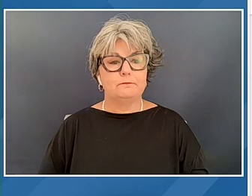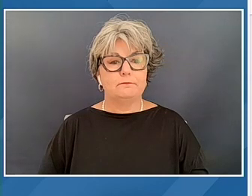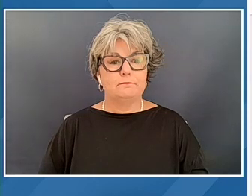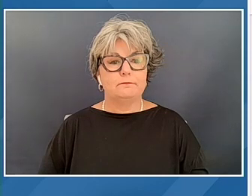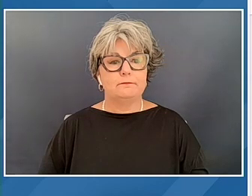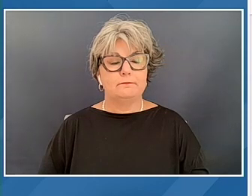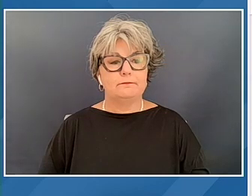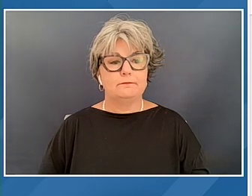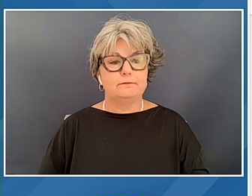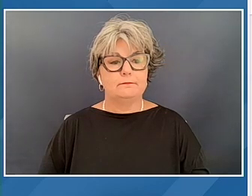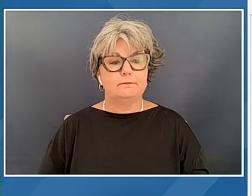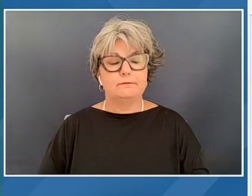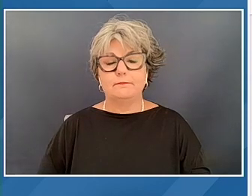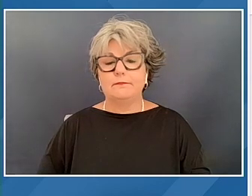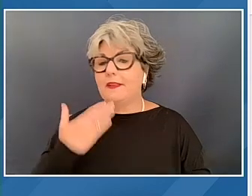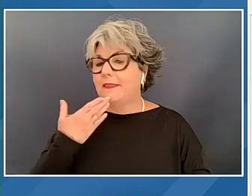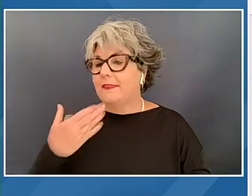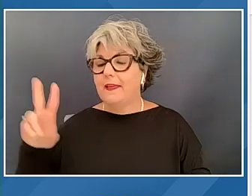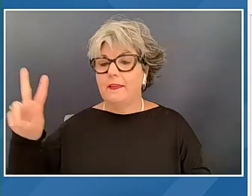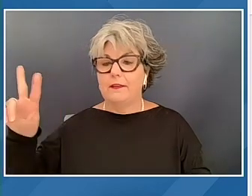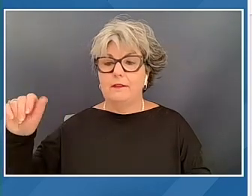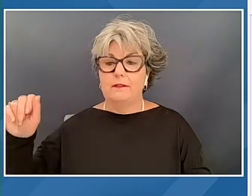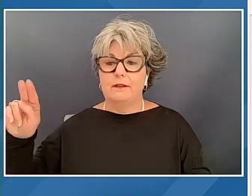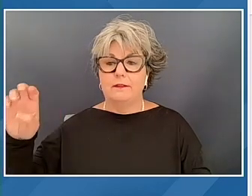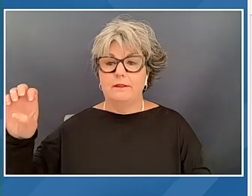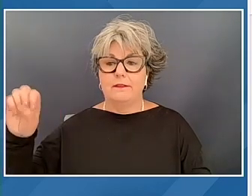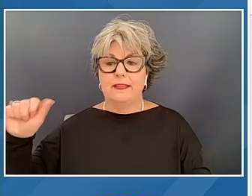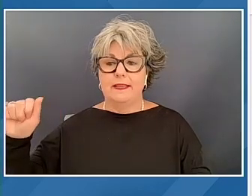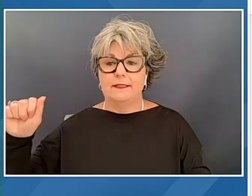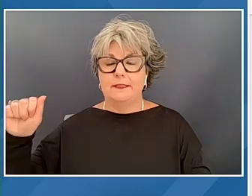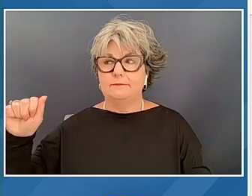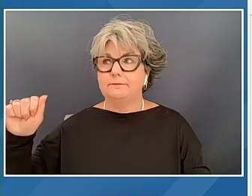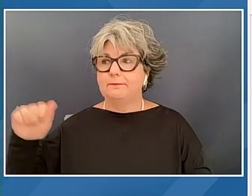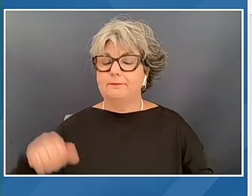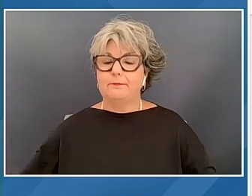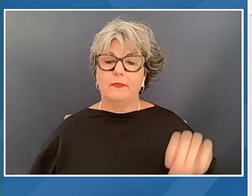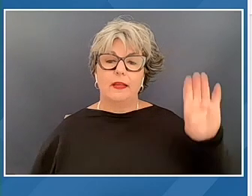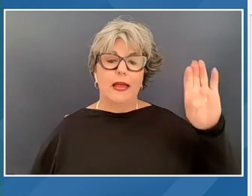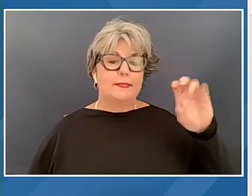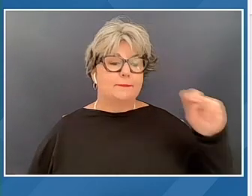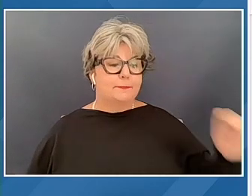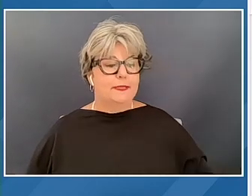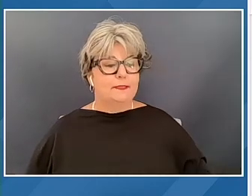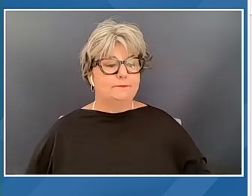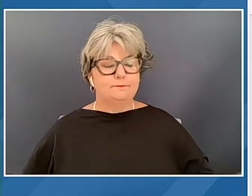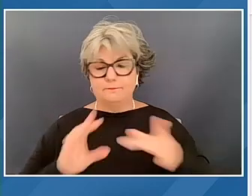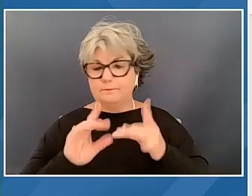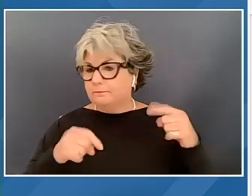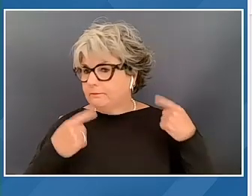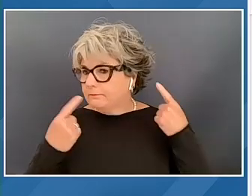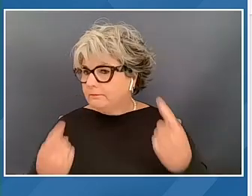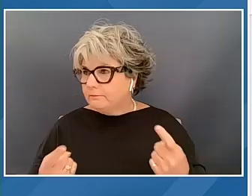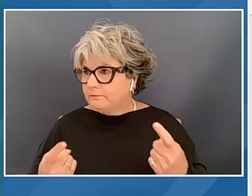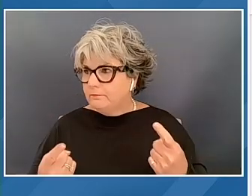Thank you, Vanessa. As Ben mentioned and others have mentioned, we have received many public